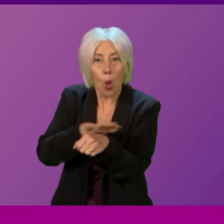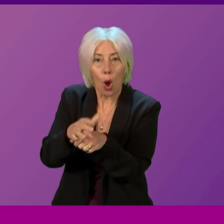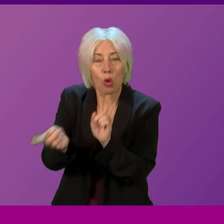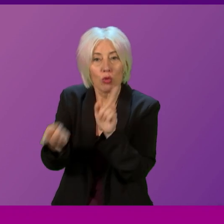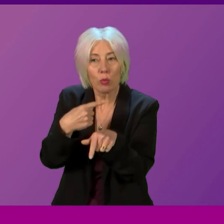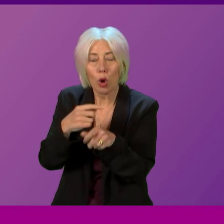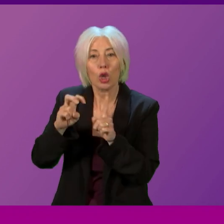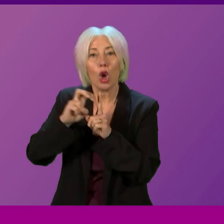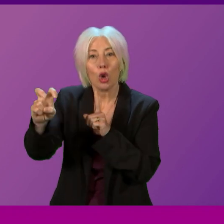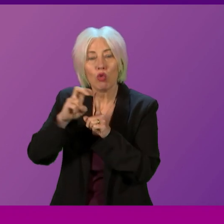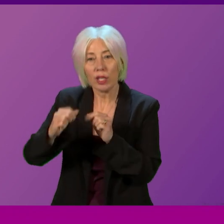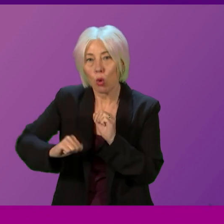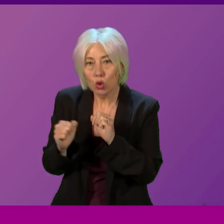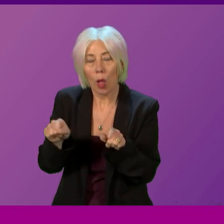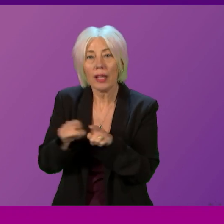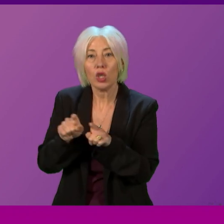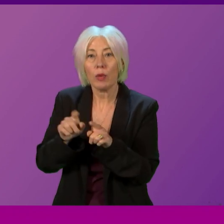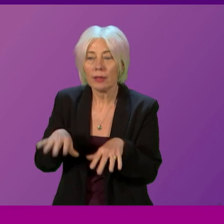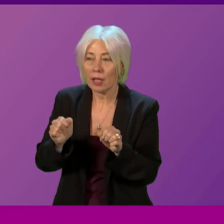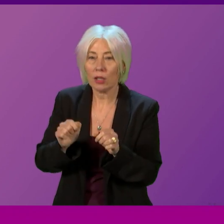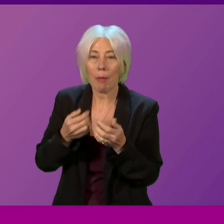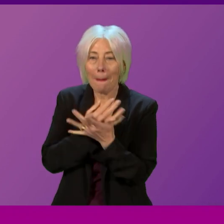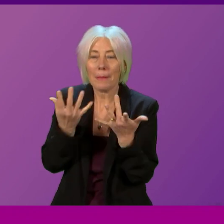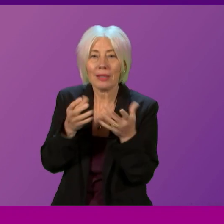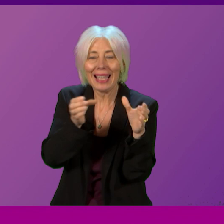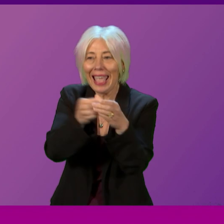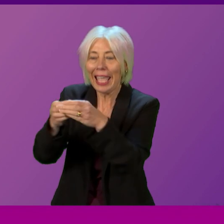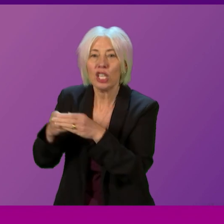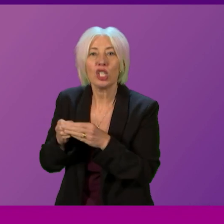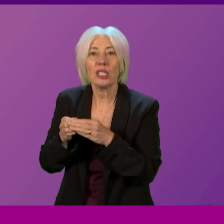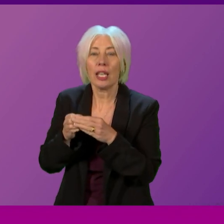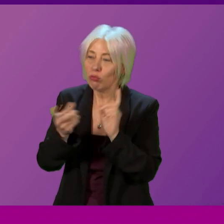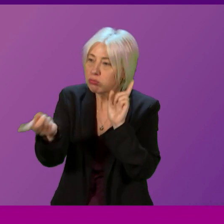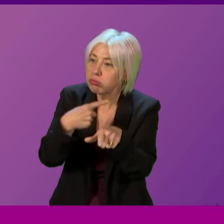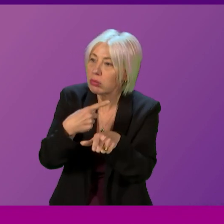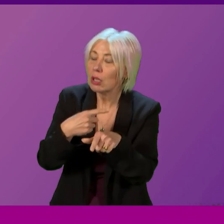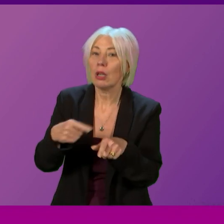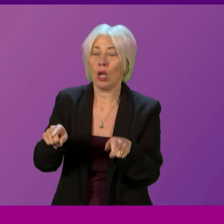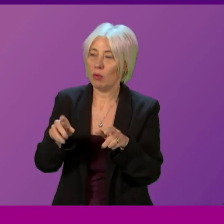Transport Scotland also activated its multi-agency response team and the Transport Scotland resilience room.